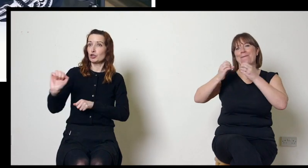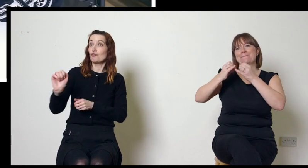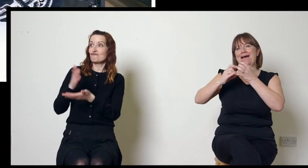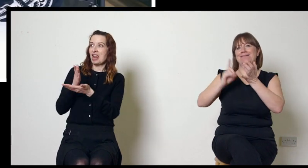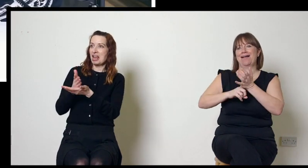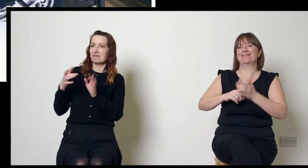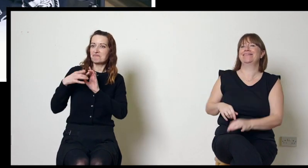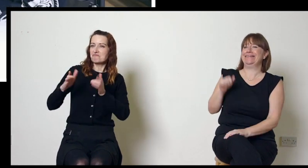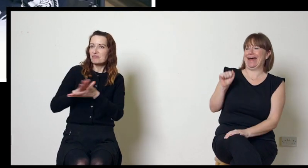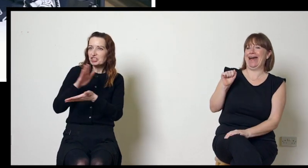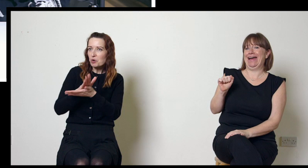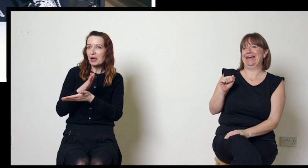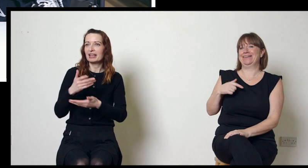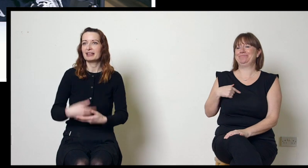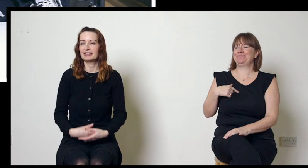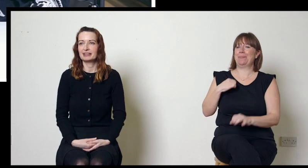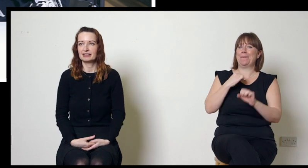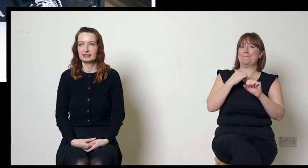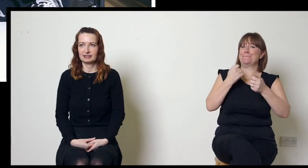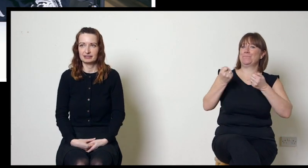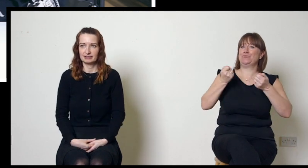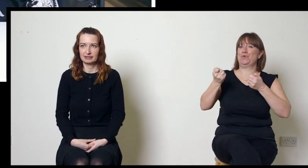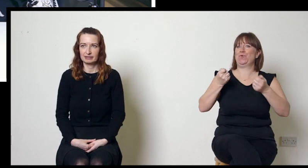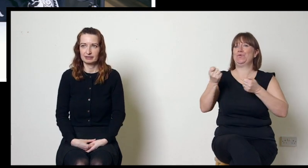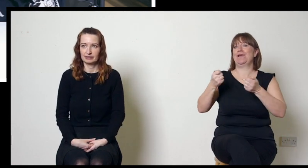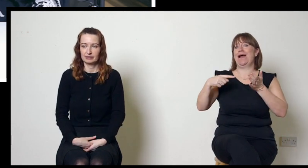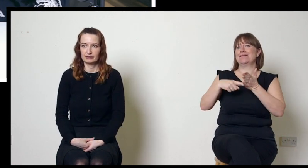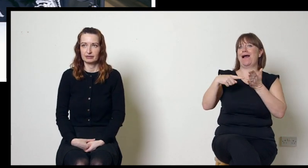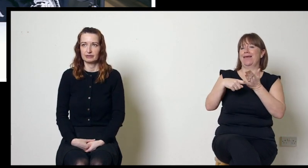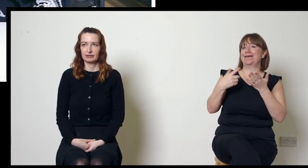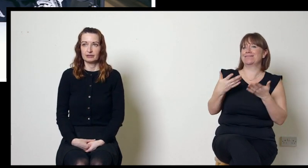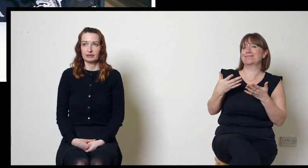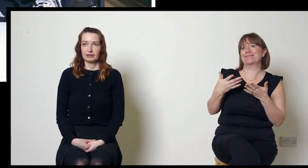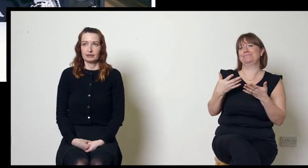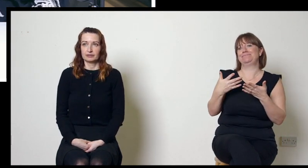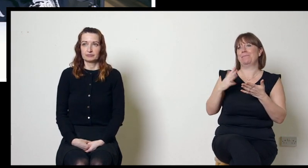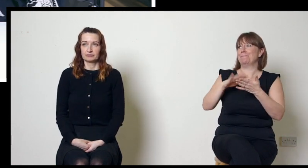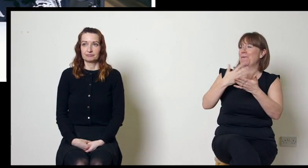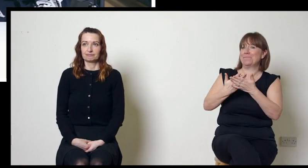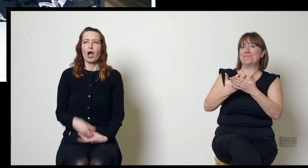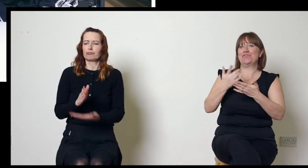Yeah, well, I produced Talia’s book launch in my spare time, so I organise it. Course you did!